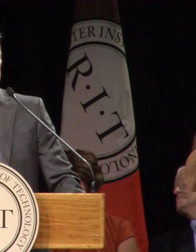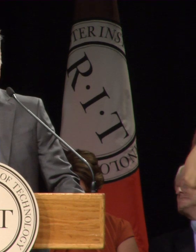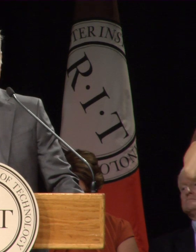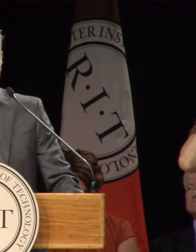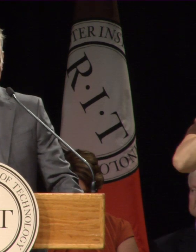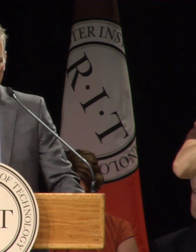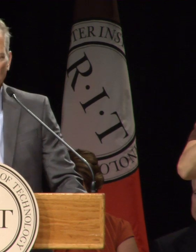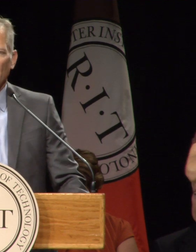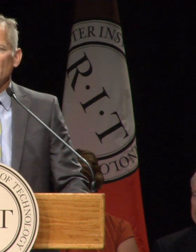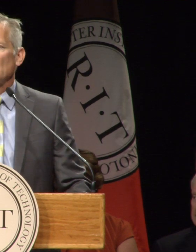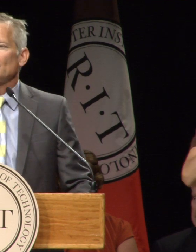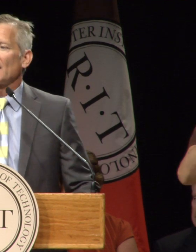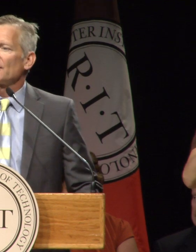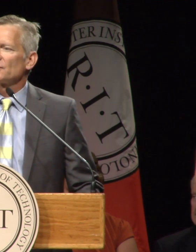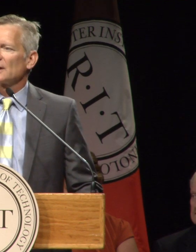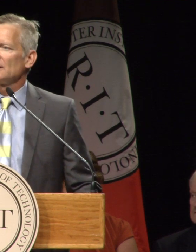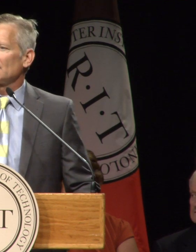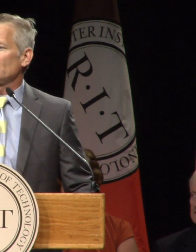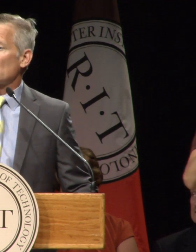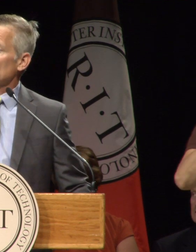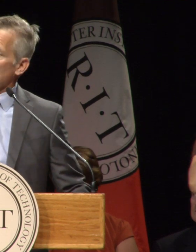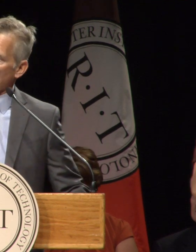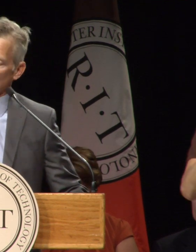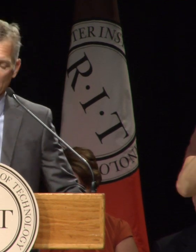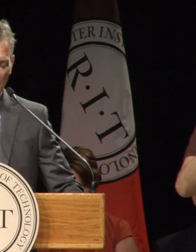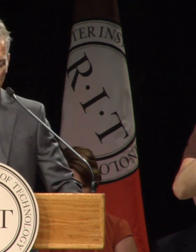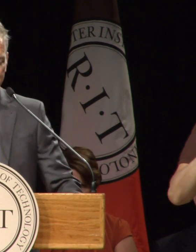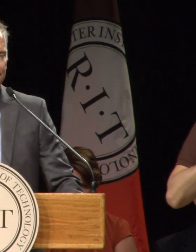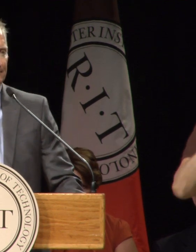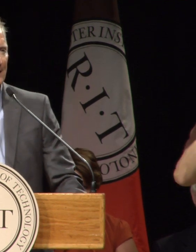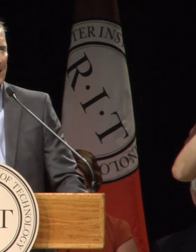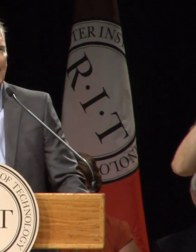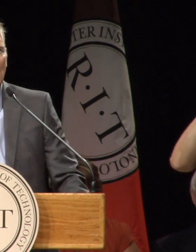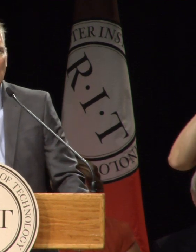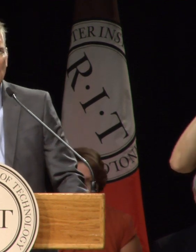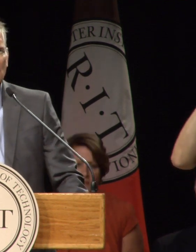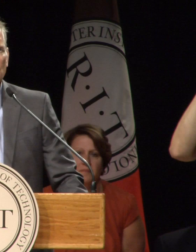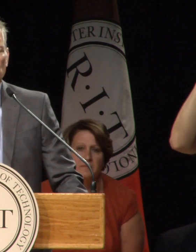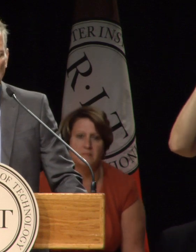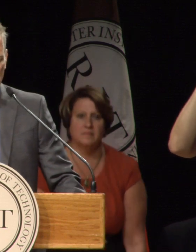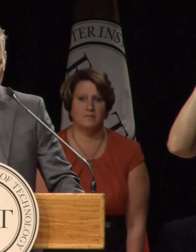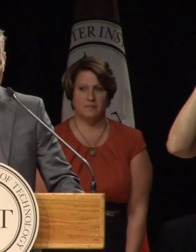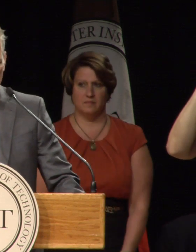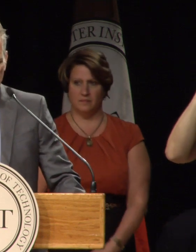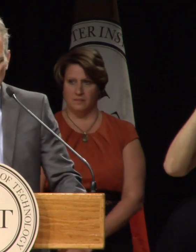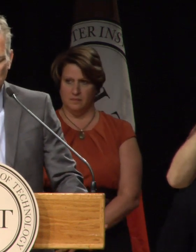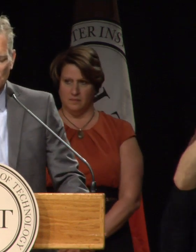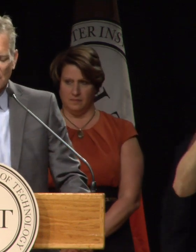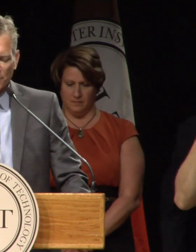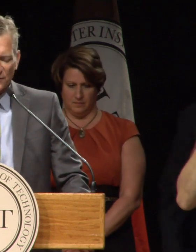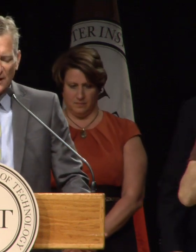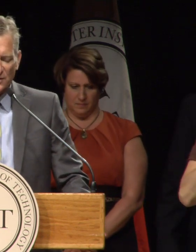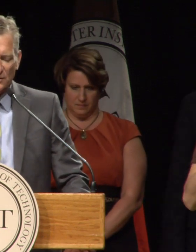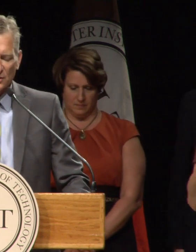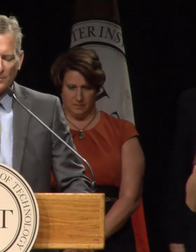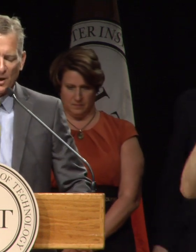SINGING THE NATIONAL ANTHEM FOLLOWED BY THE SINGING OF OUR ALMA MATER. KEITH JENKINS, ASSOCIATE